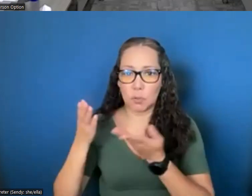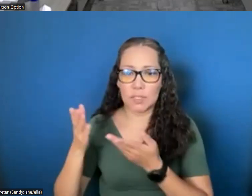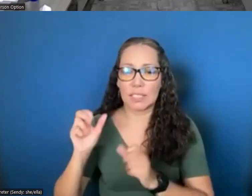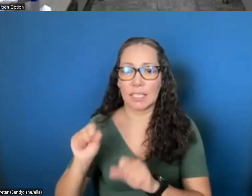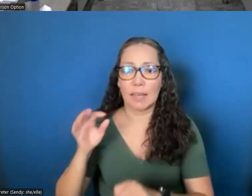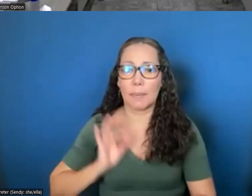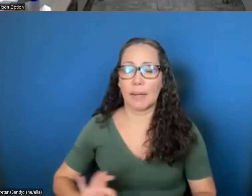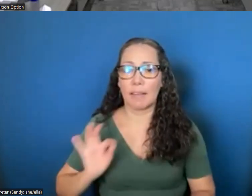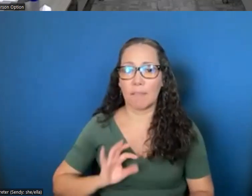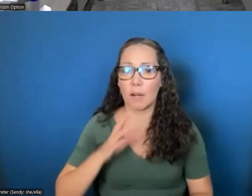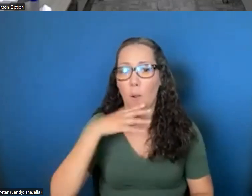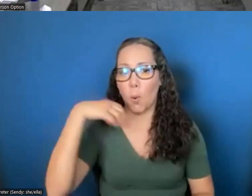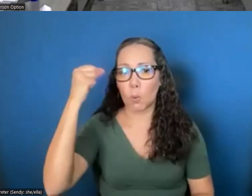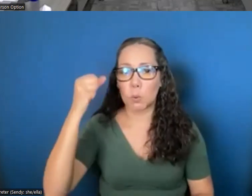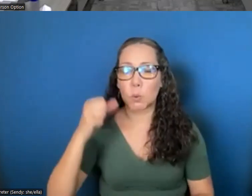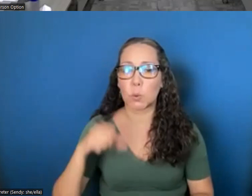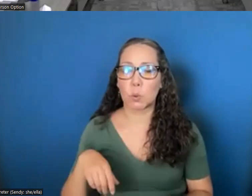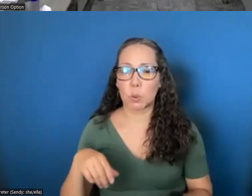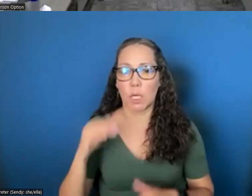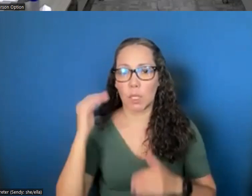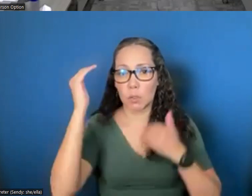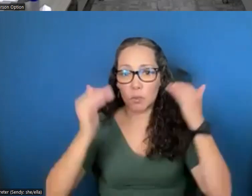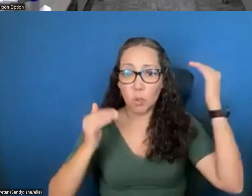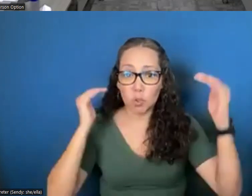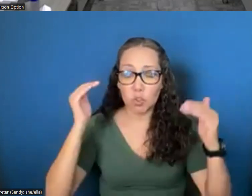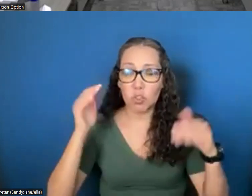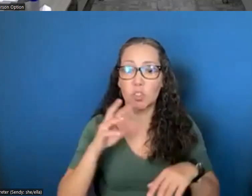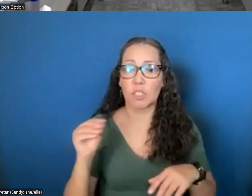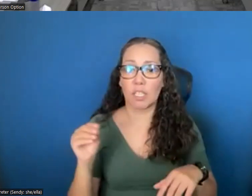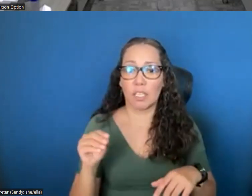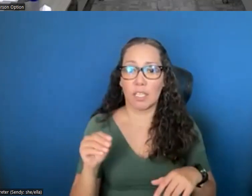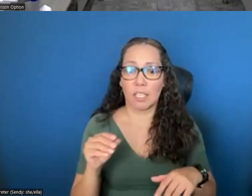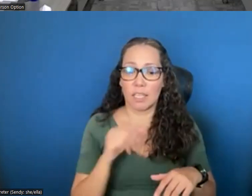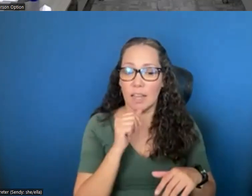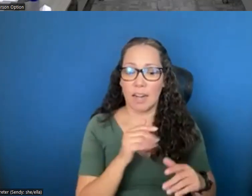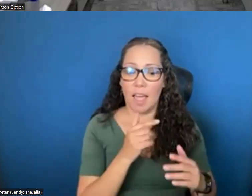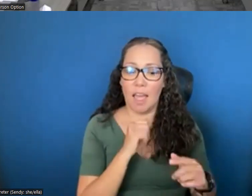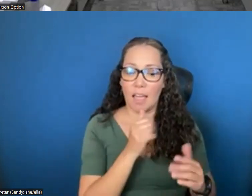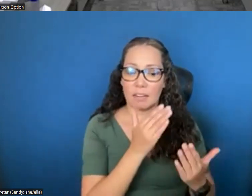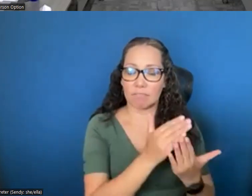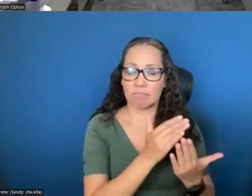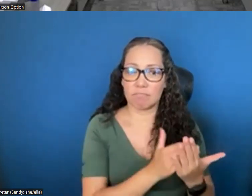not be under the direct Authority or perview of the LC's AAA um but that that folks also need as